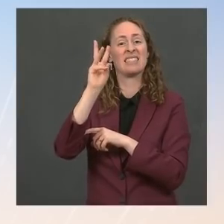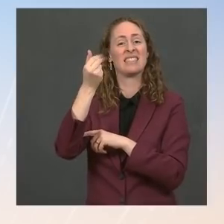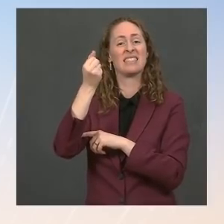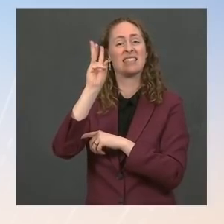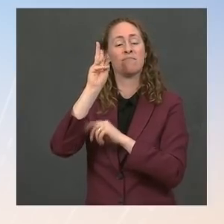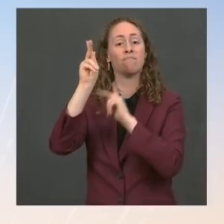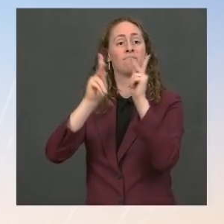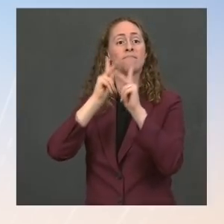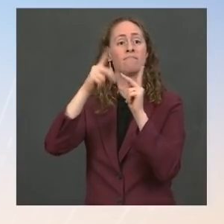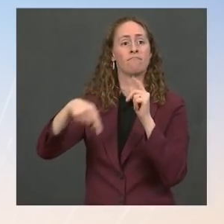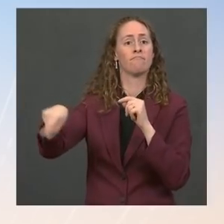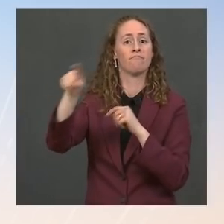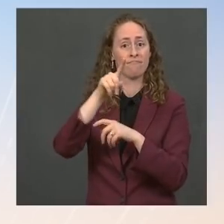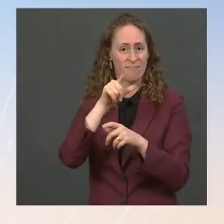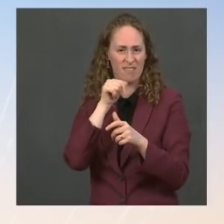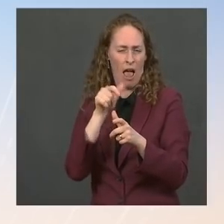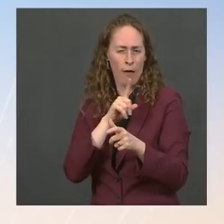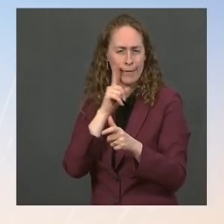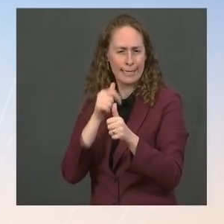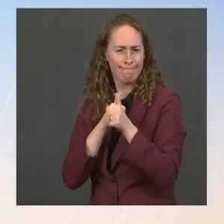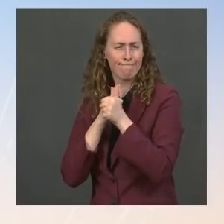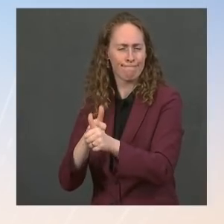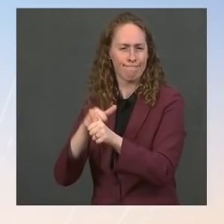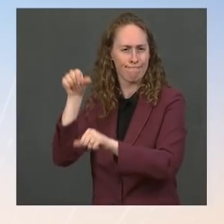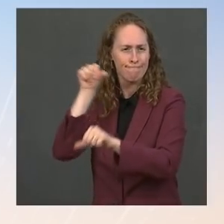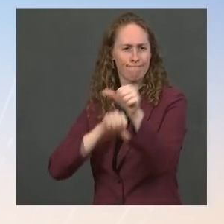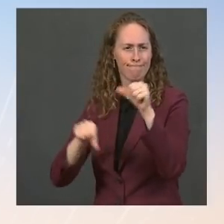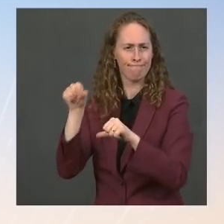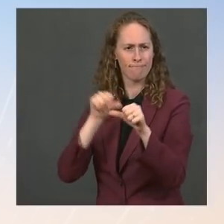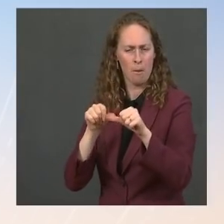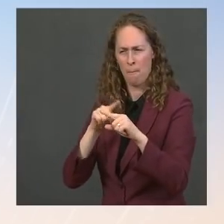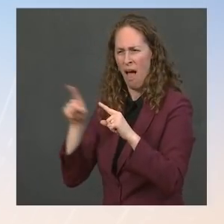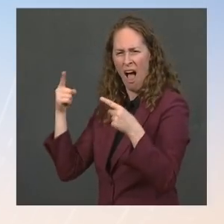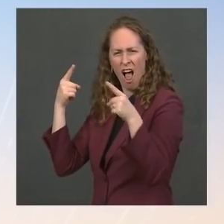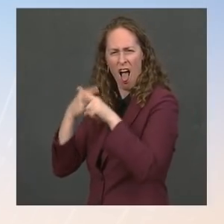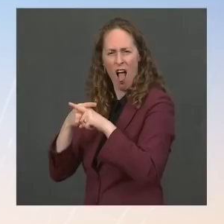Is this a case of him getting ahead on the science? Ms Psaki: Well, first of all, I think what you heard